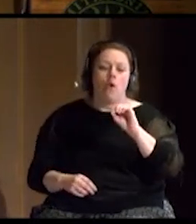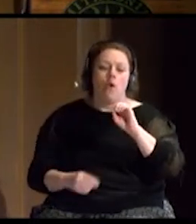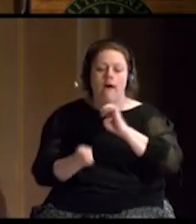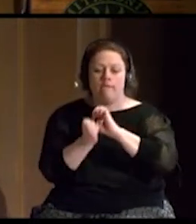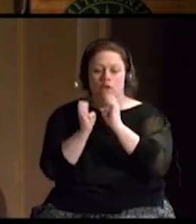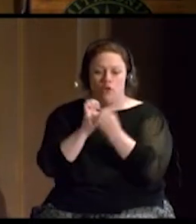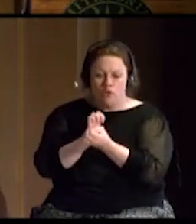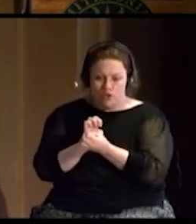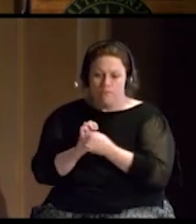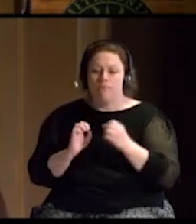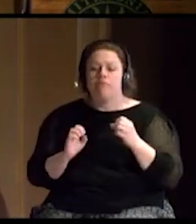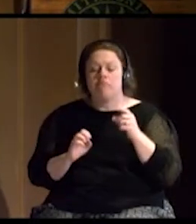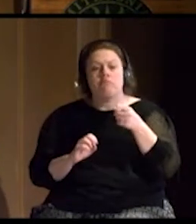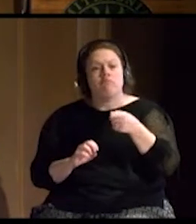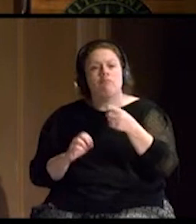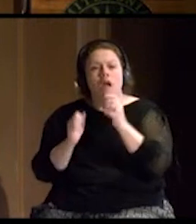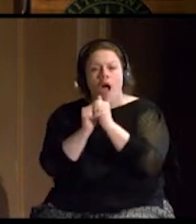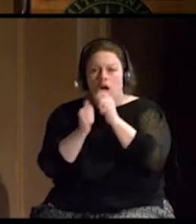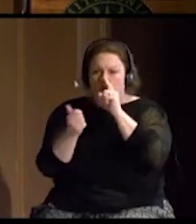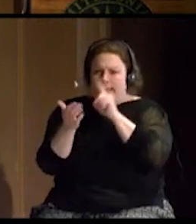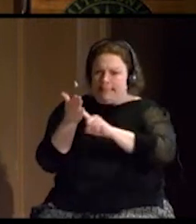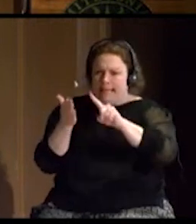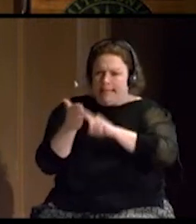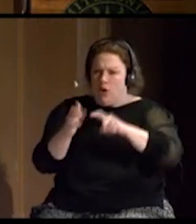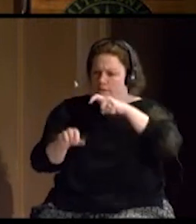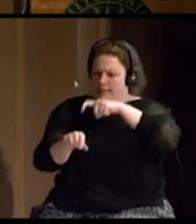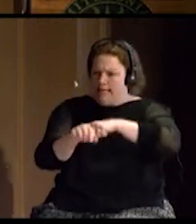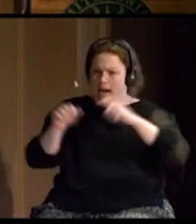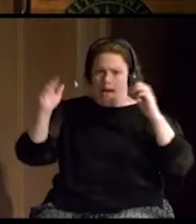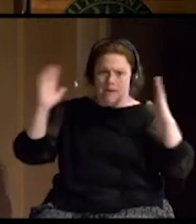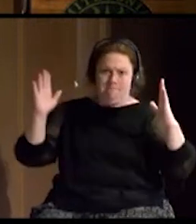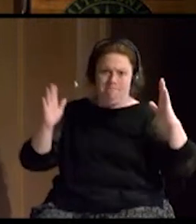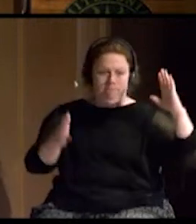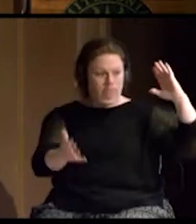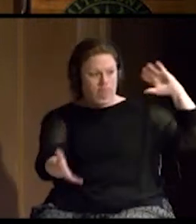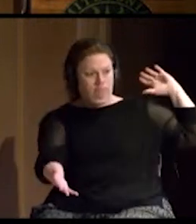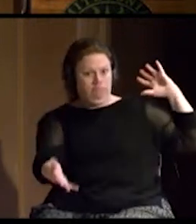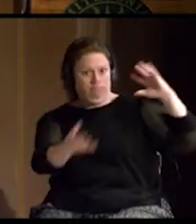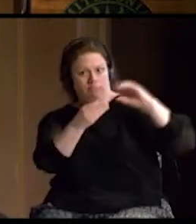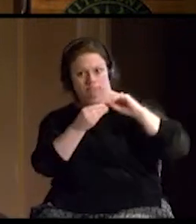or evolution over deep time? Since timescales in millions of years